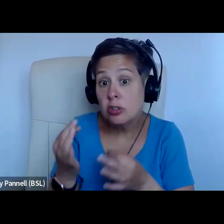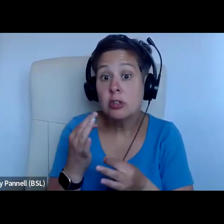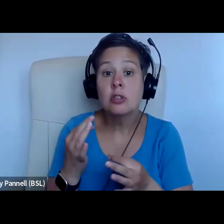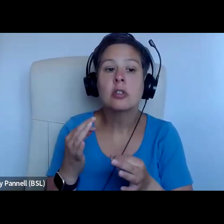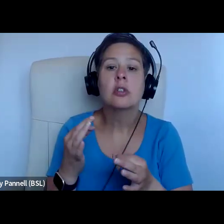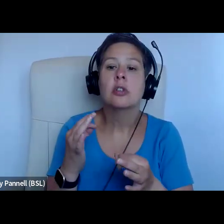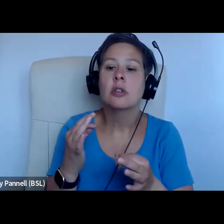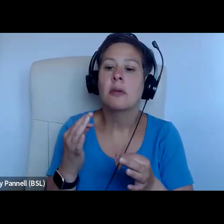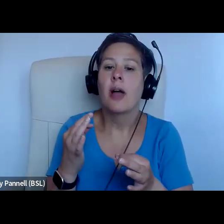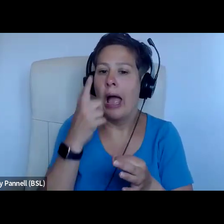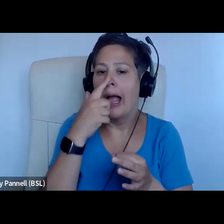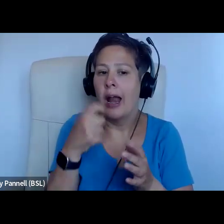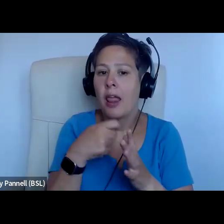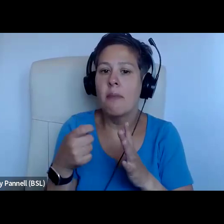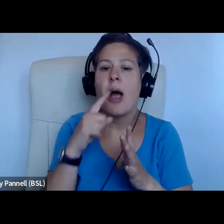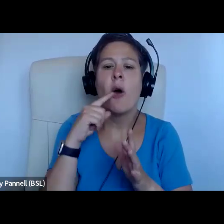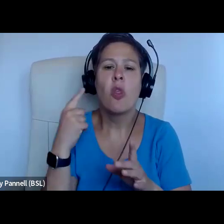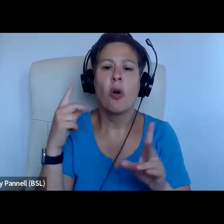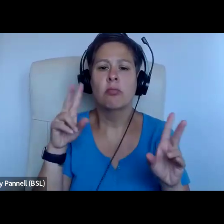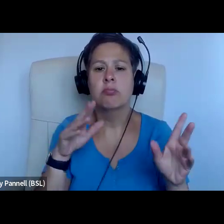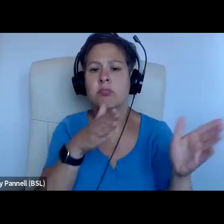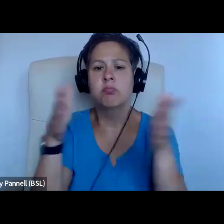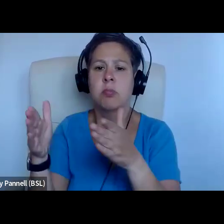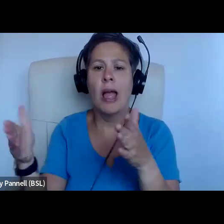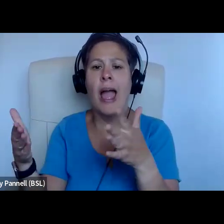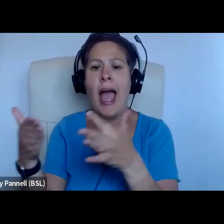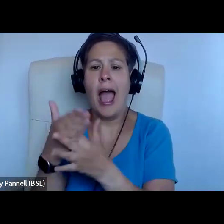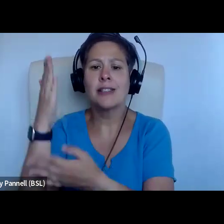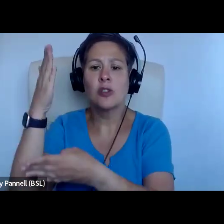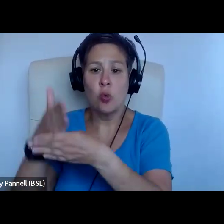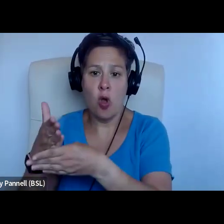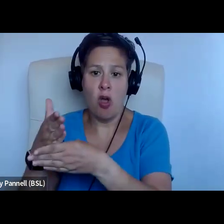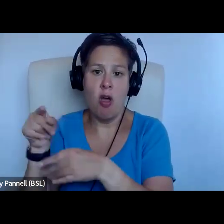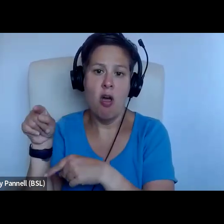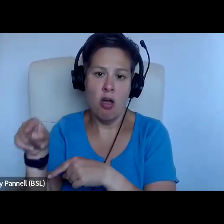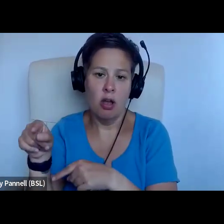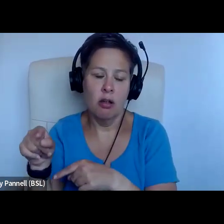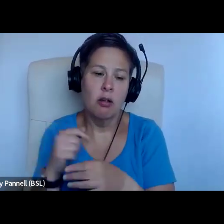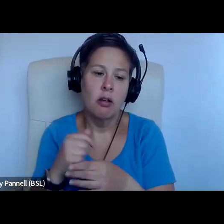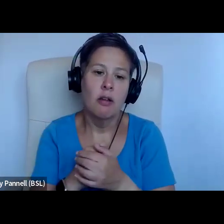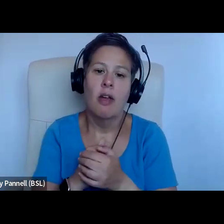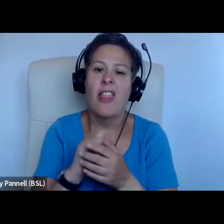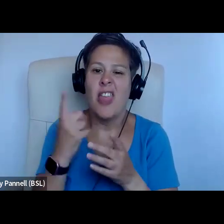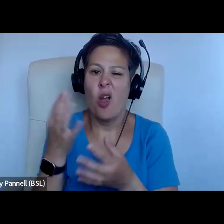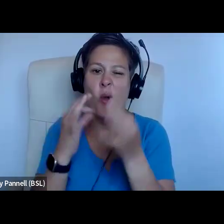Okay. So the government consultation on Access to Work. What I wanted to do was talk through a little bit about how